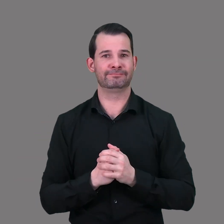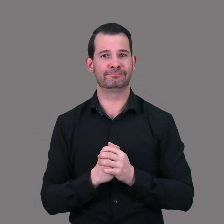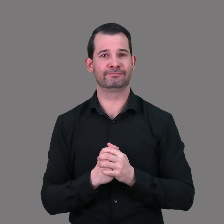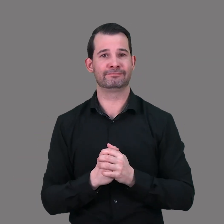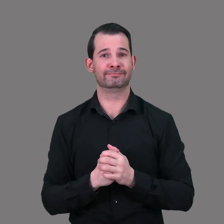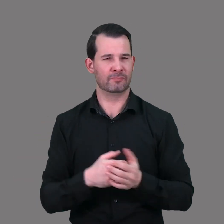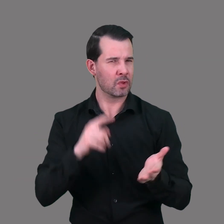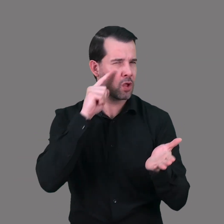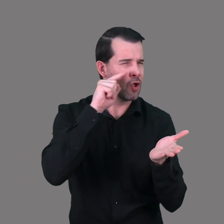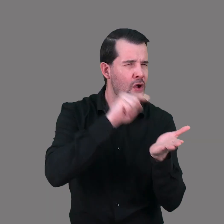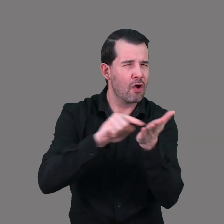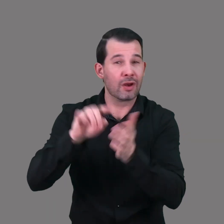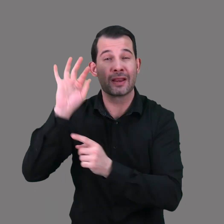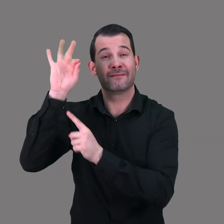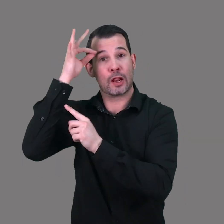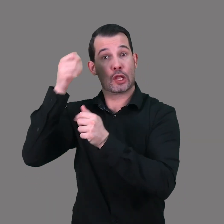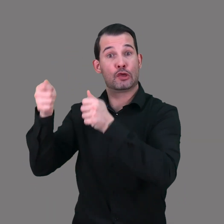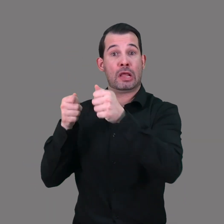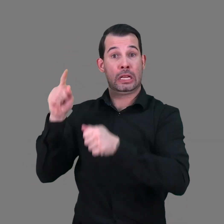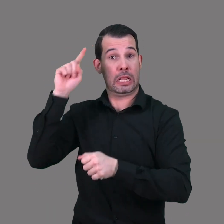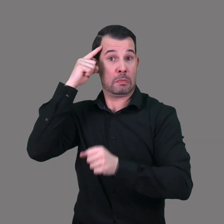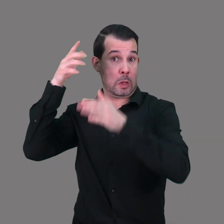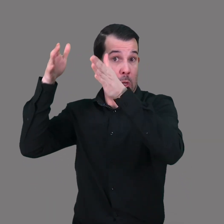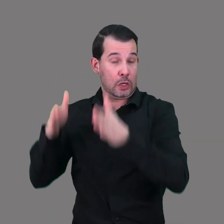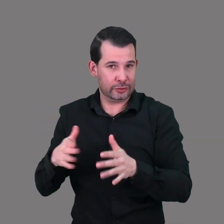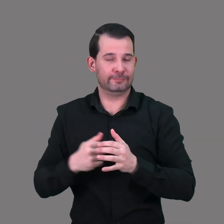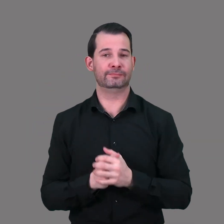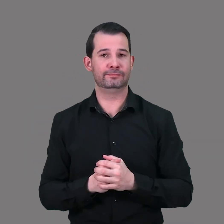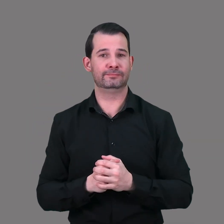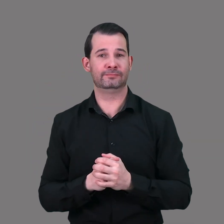Auditing federally regulated employers